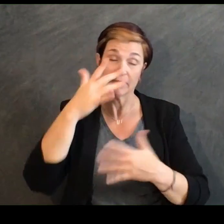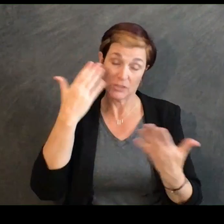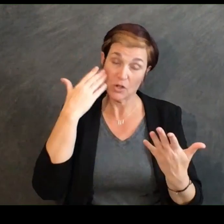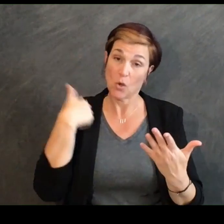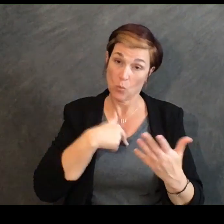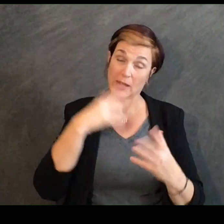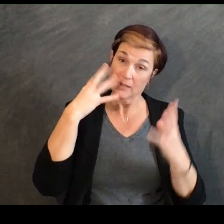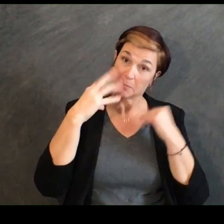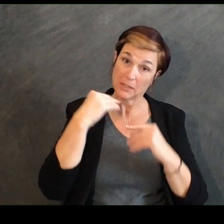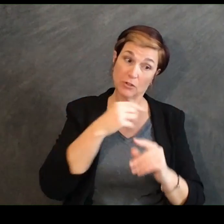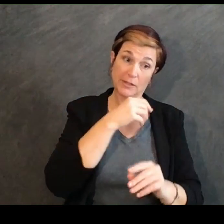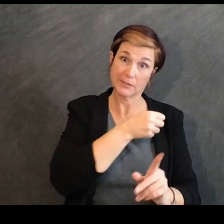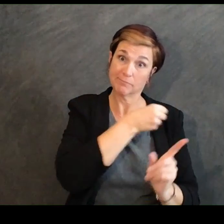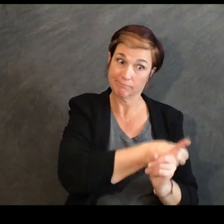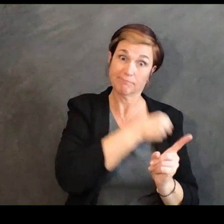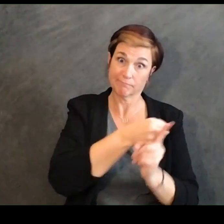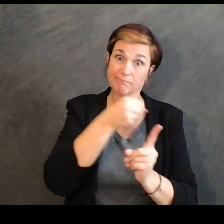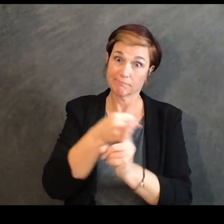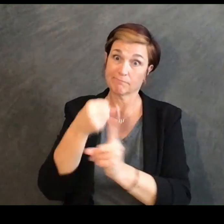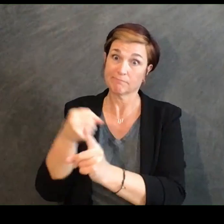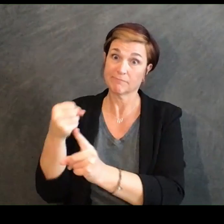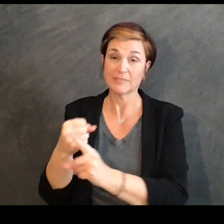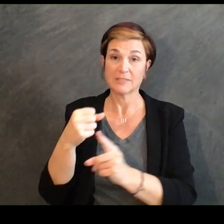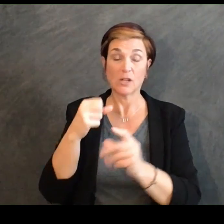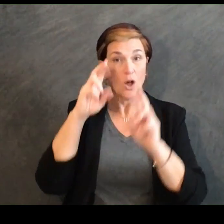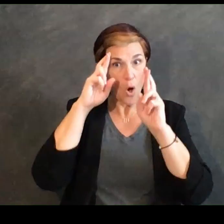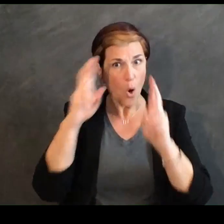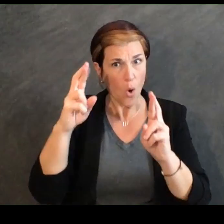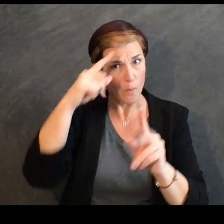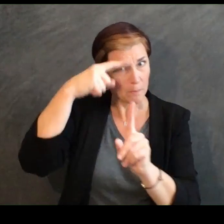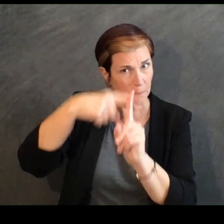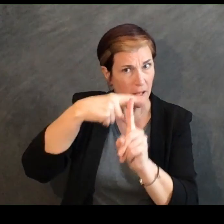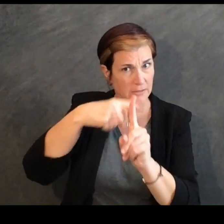extent but we hope it never happens but we're going to be changing a lot of the